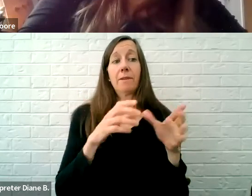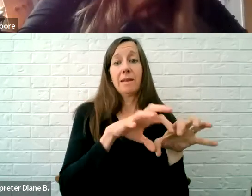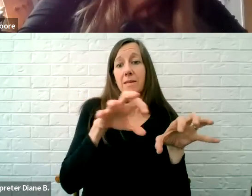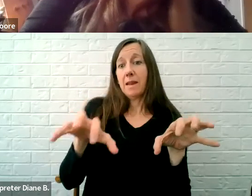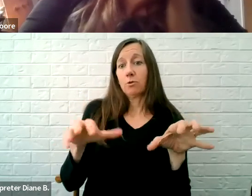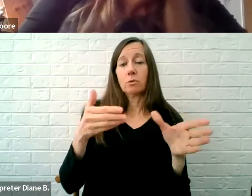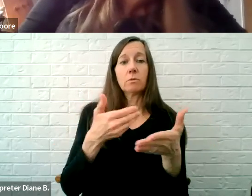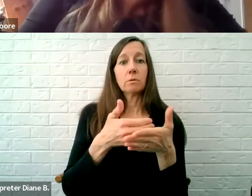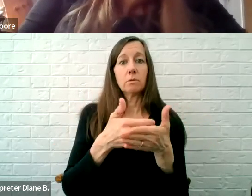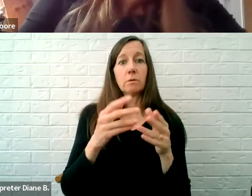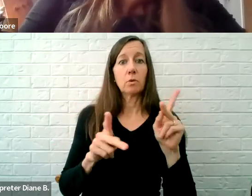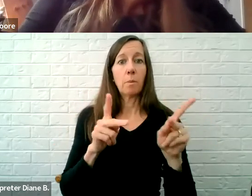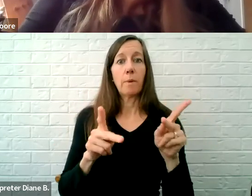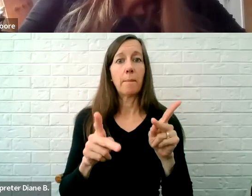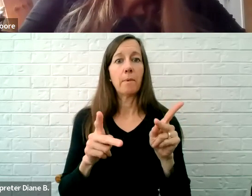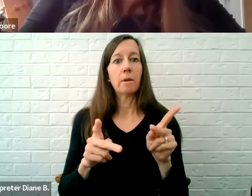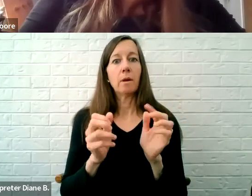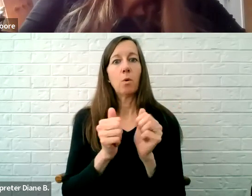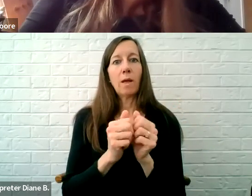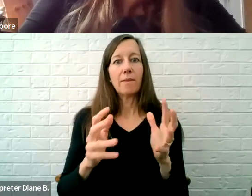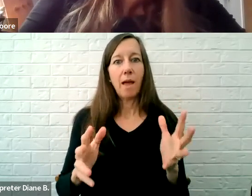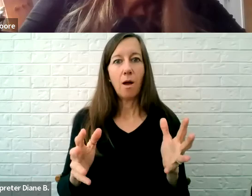experience their communities in the same way that people without disabilities can.